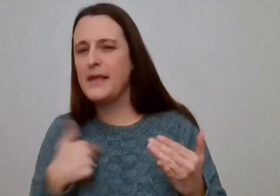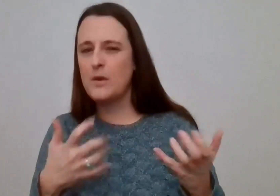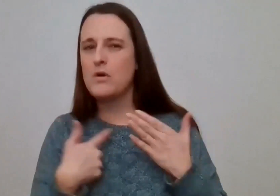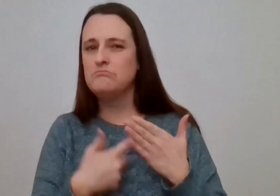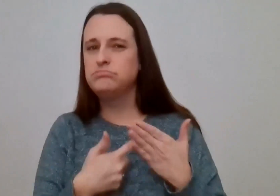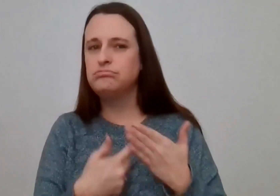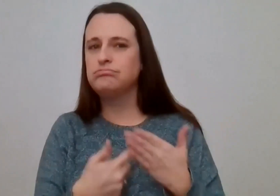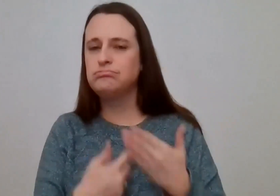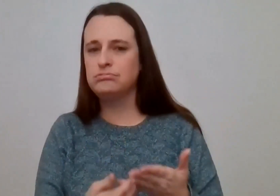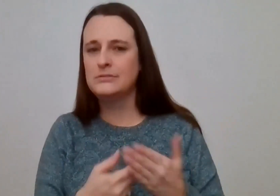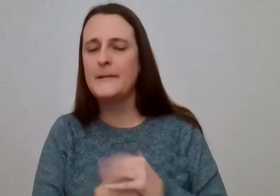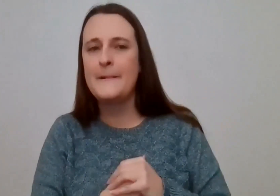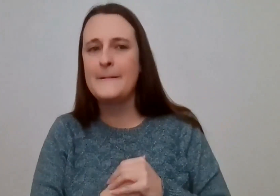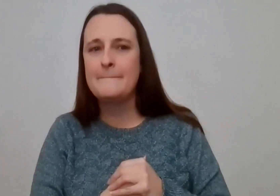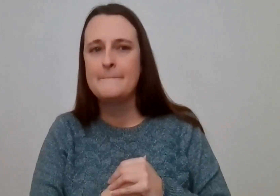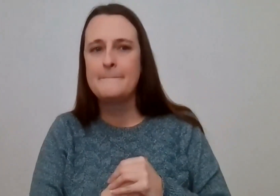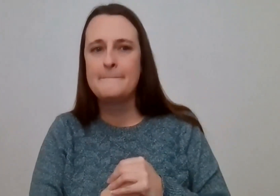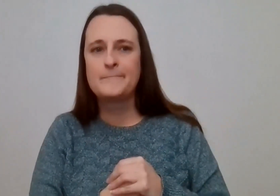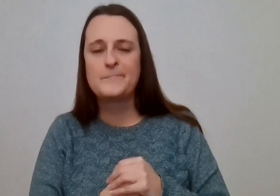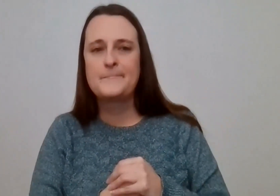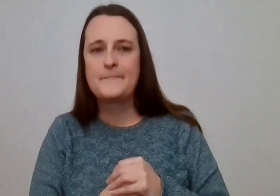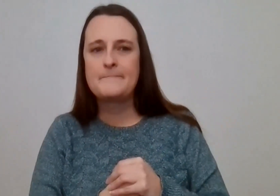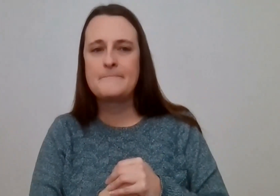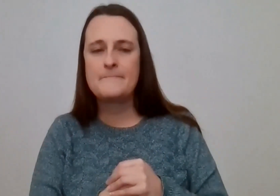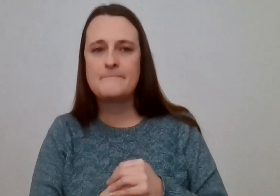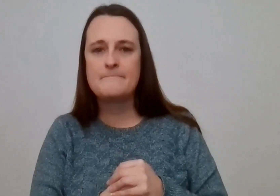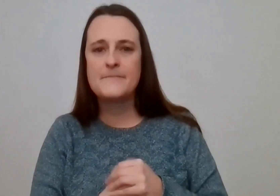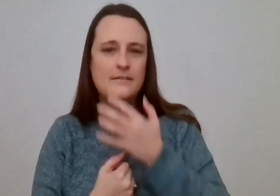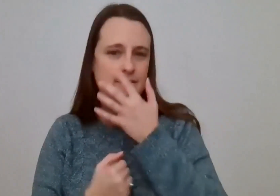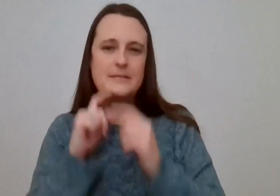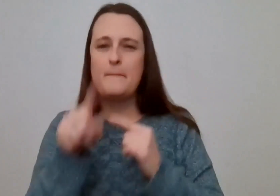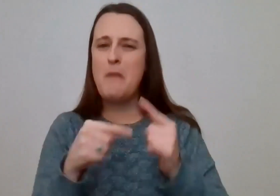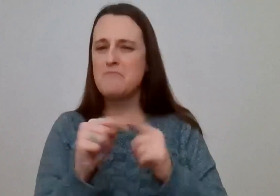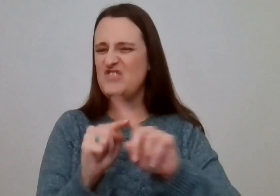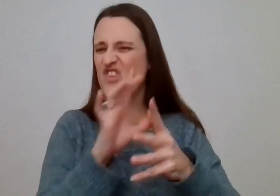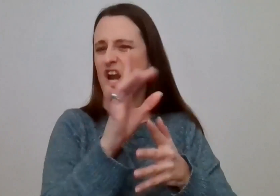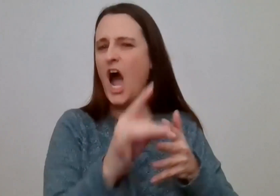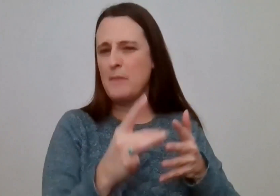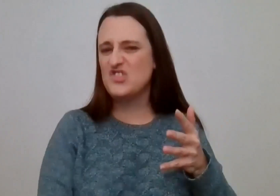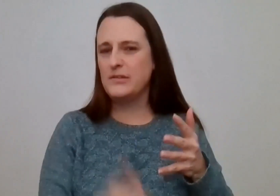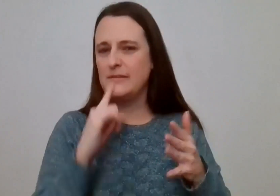uh brought up and it's in regards to the options that we have available to students through this